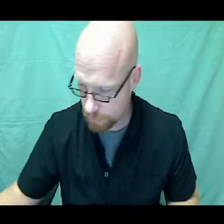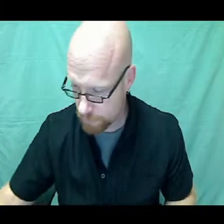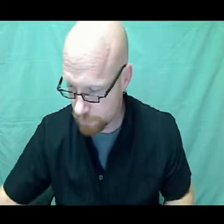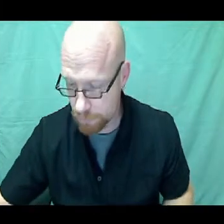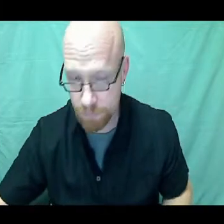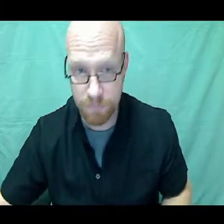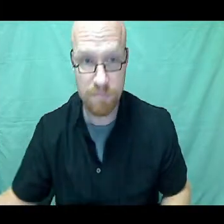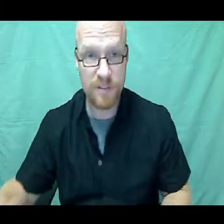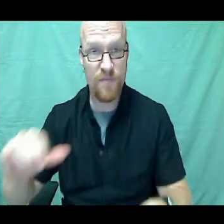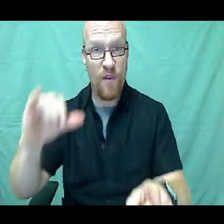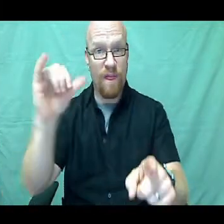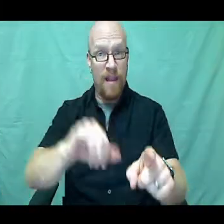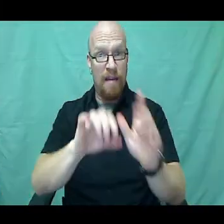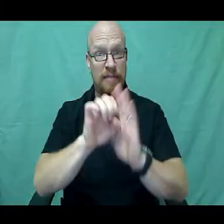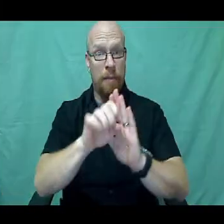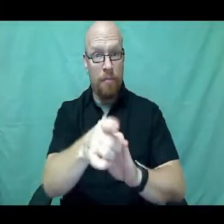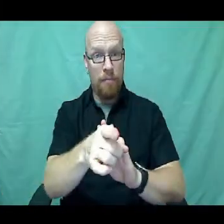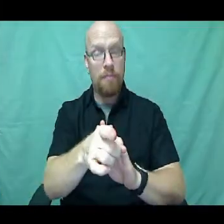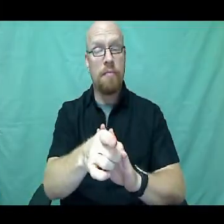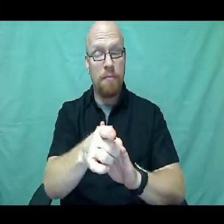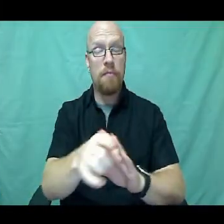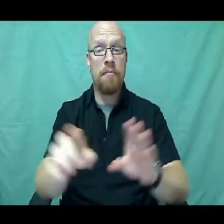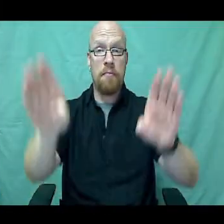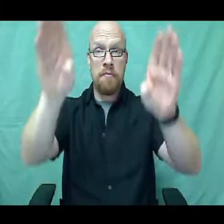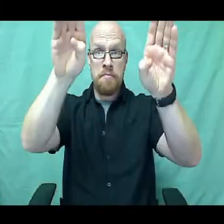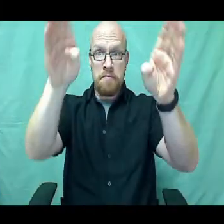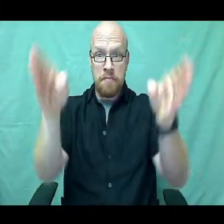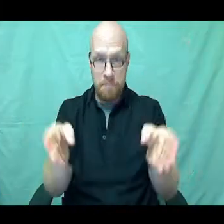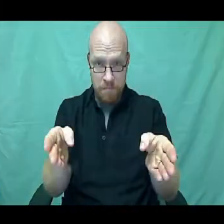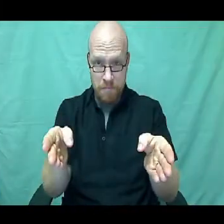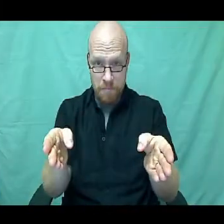So here, as we see, we have a parentheses, a quotient.